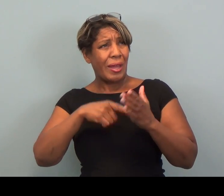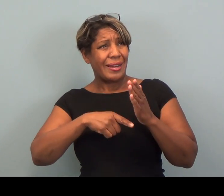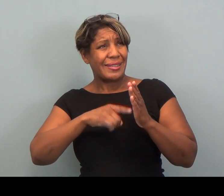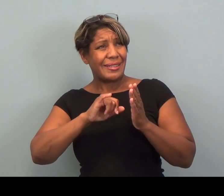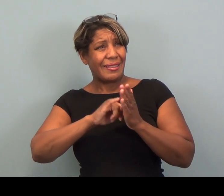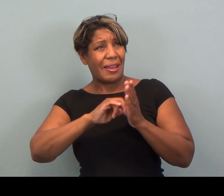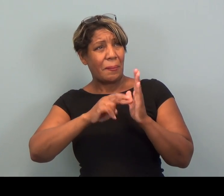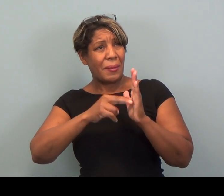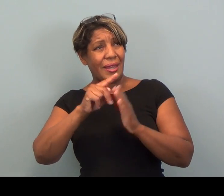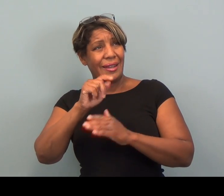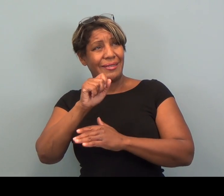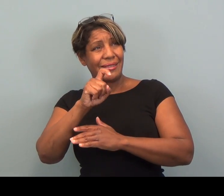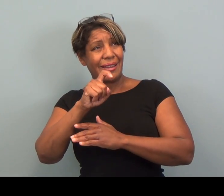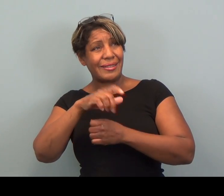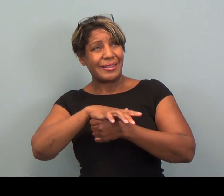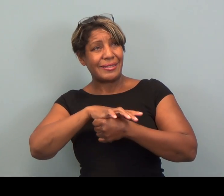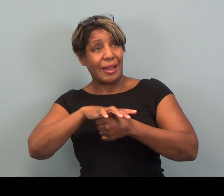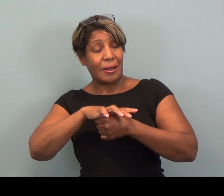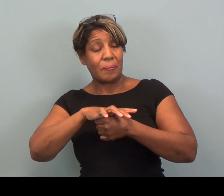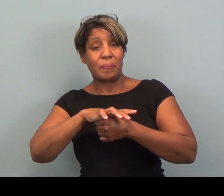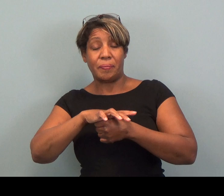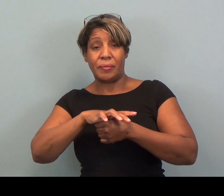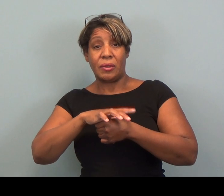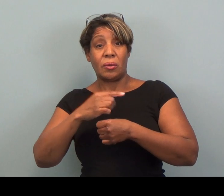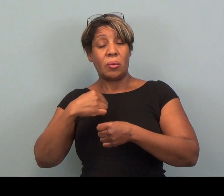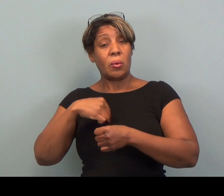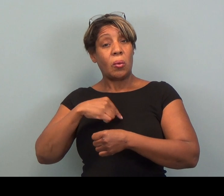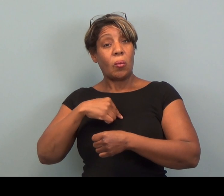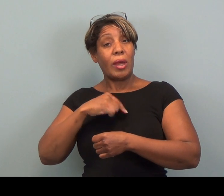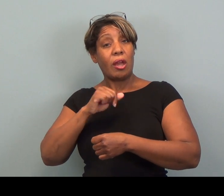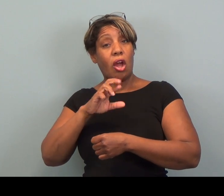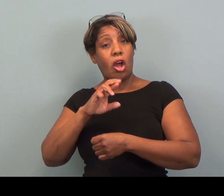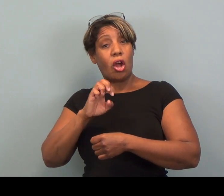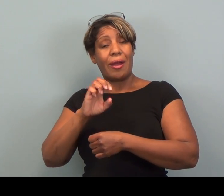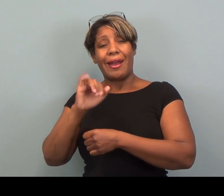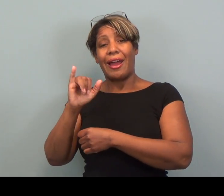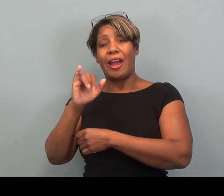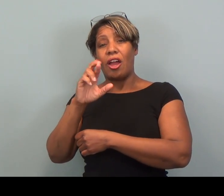Well, we are a IRS sponsored program